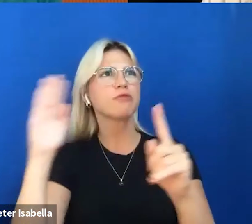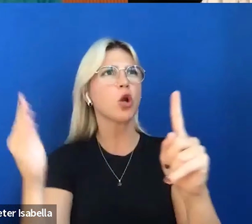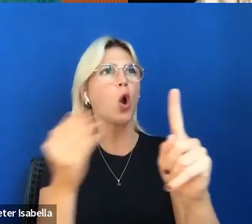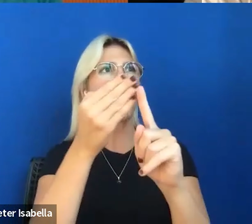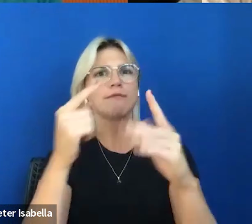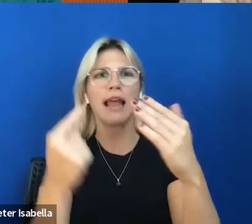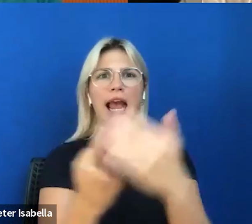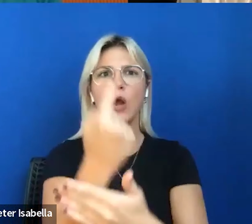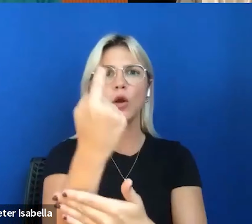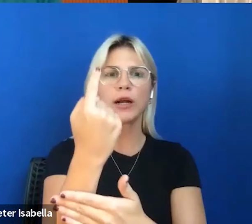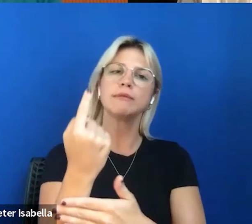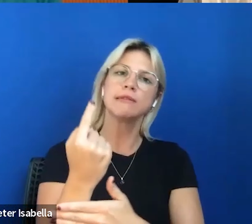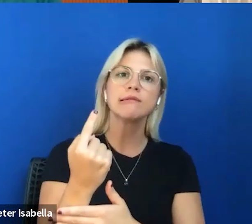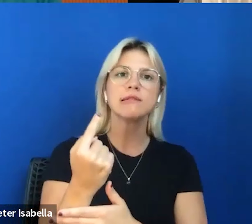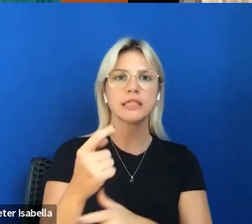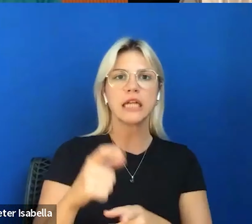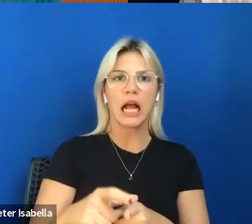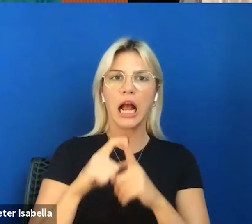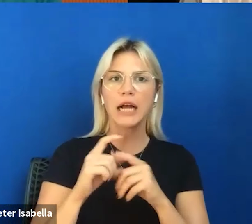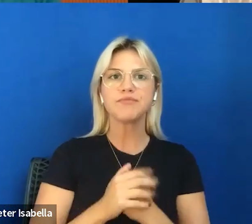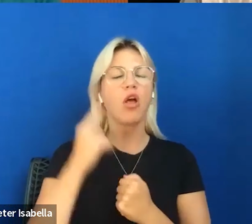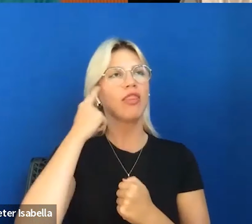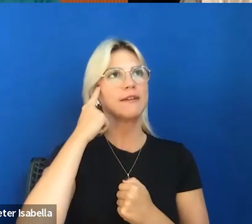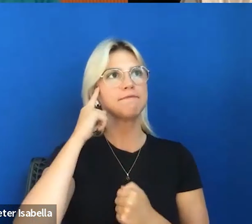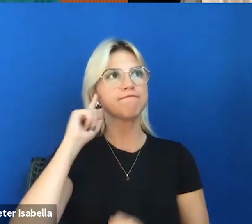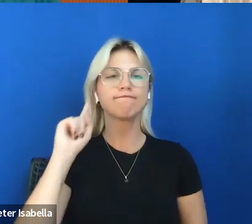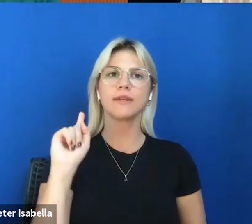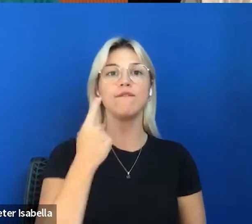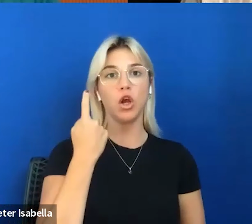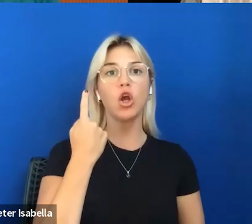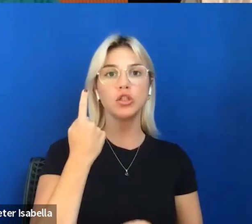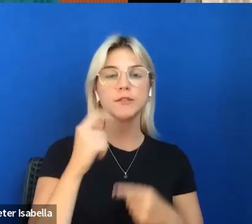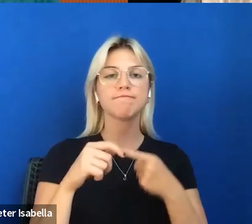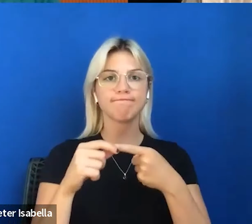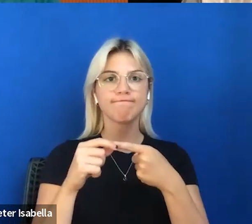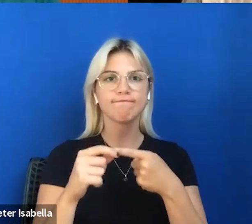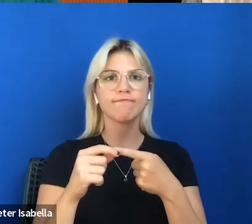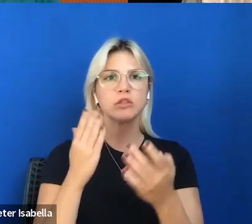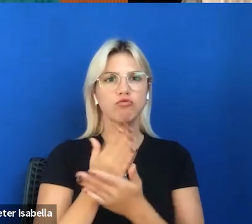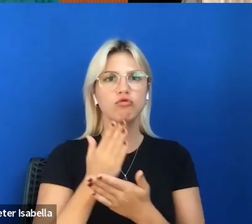I would say that, like first off, really taking the time to read